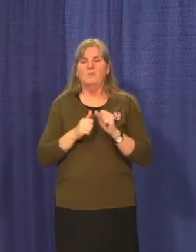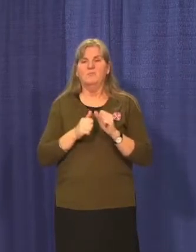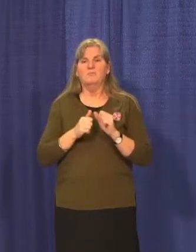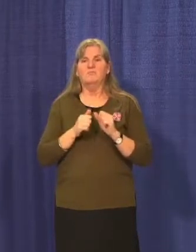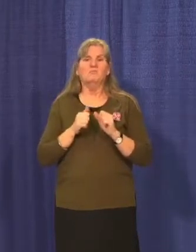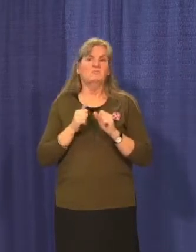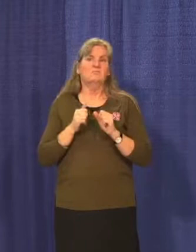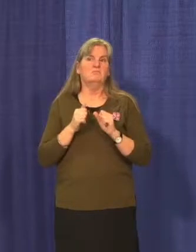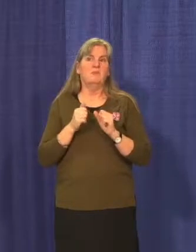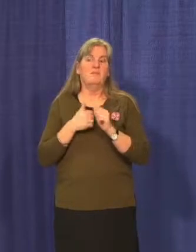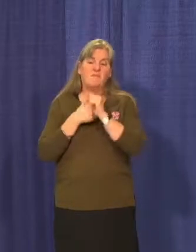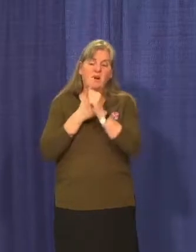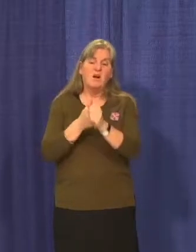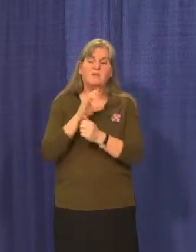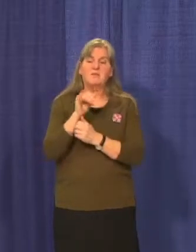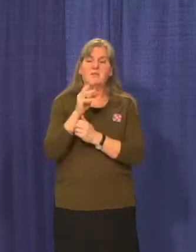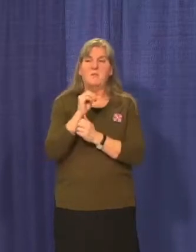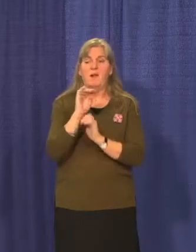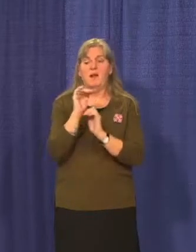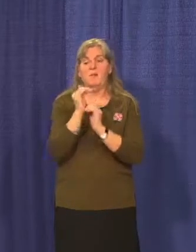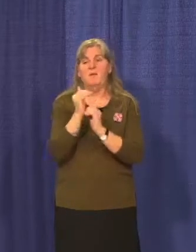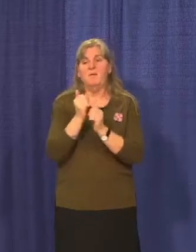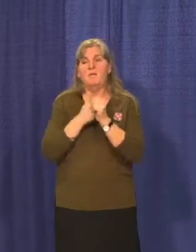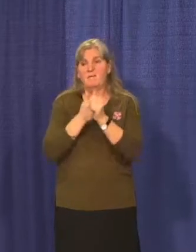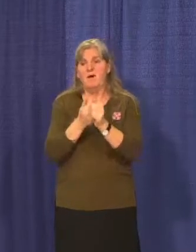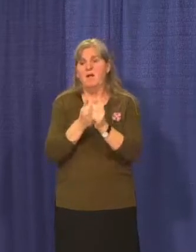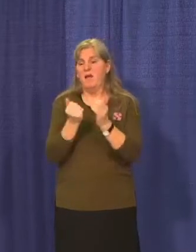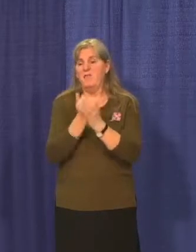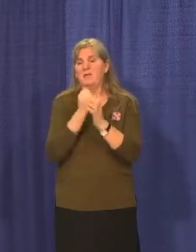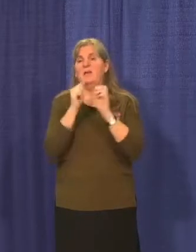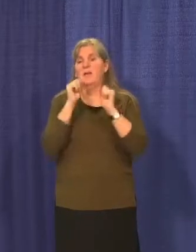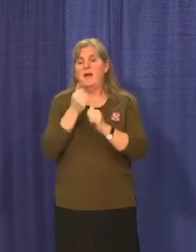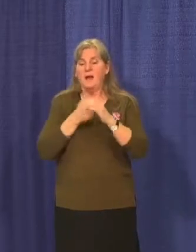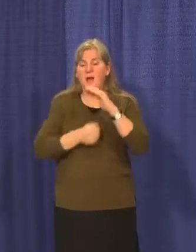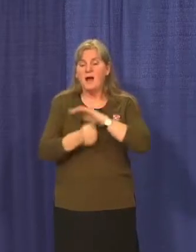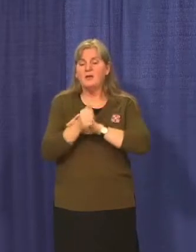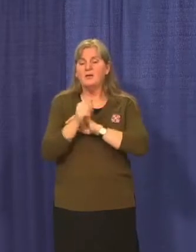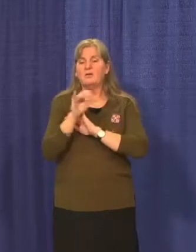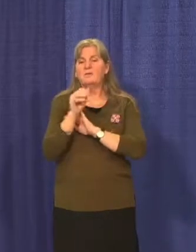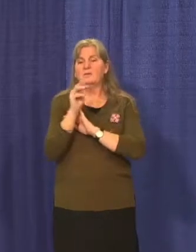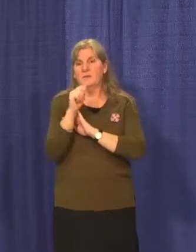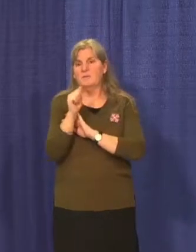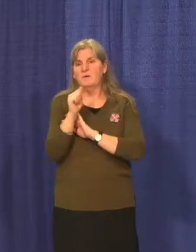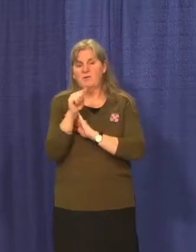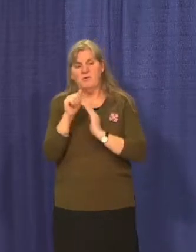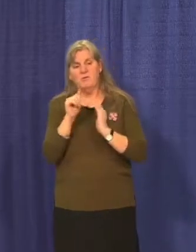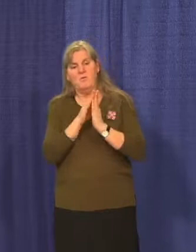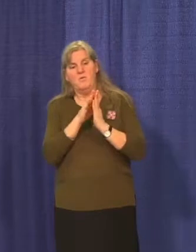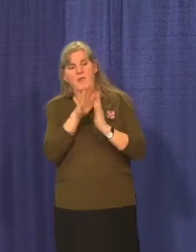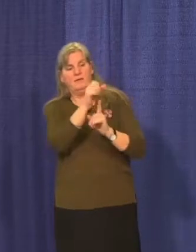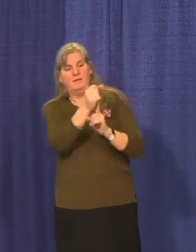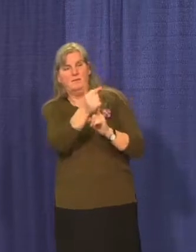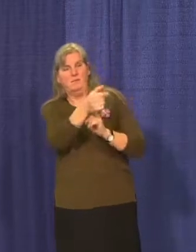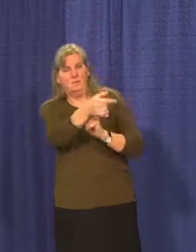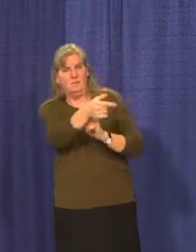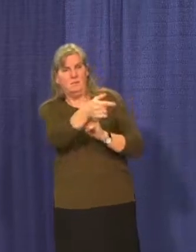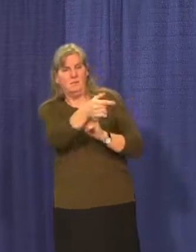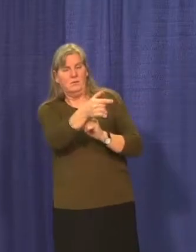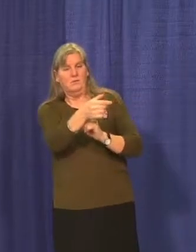under the act to make sure that we are trying to address this situation.